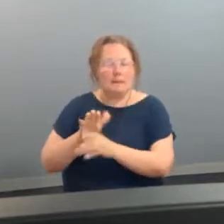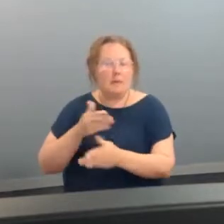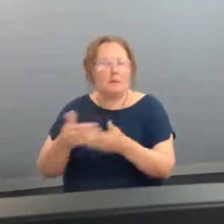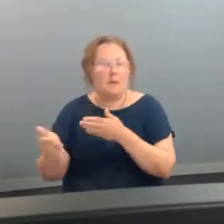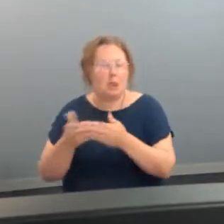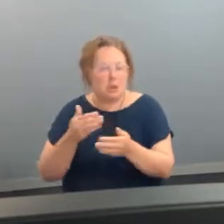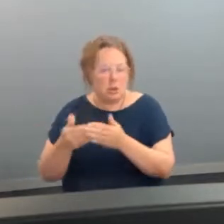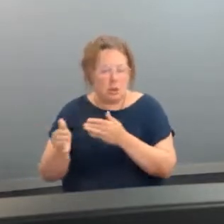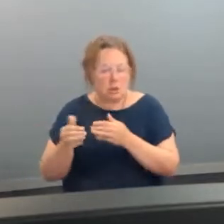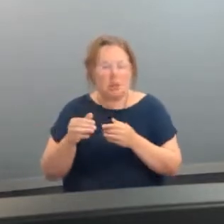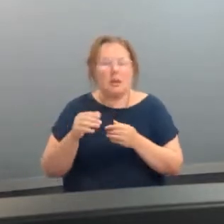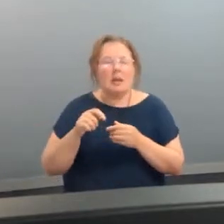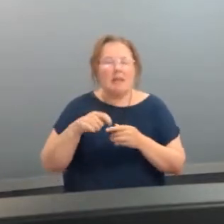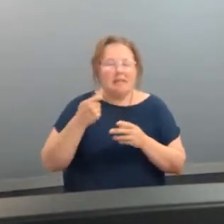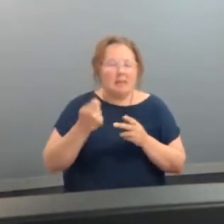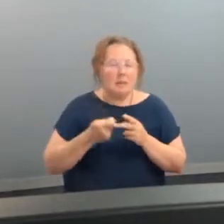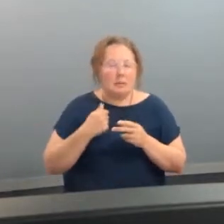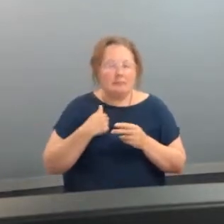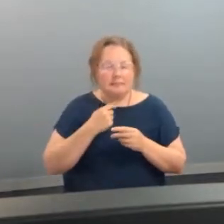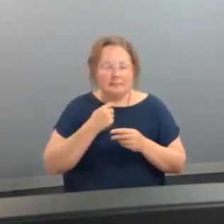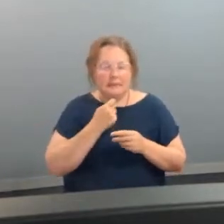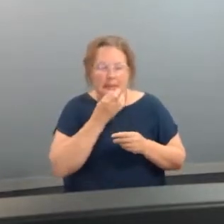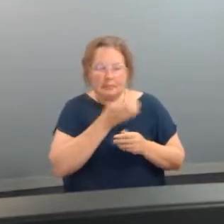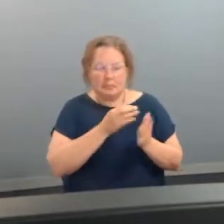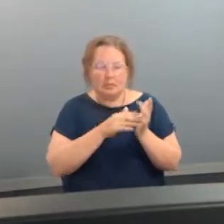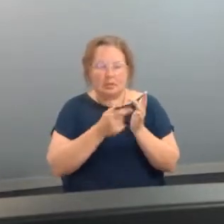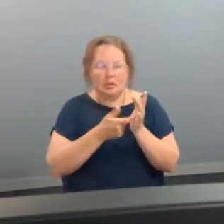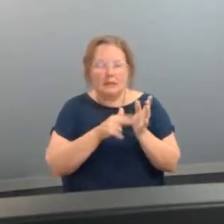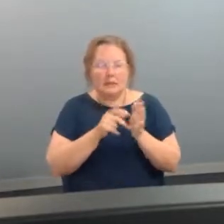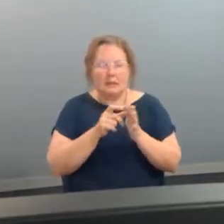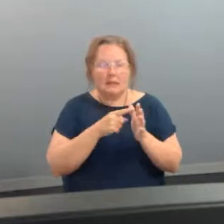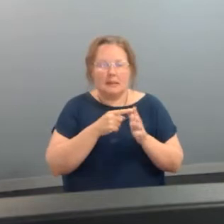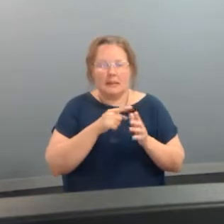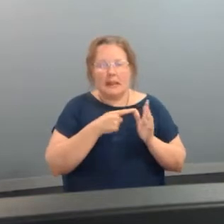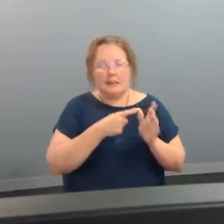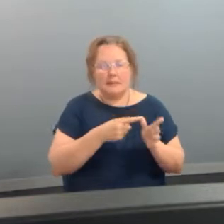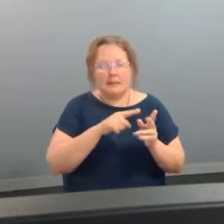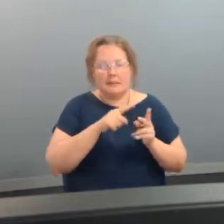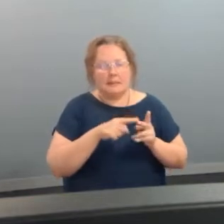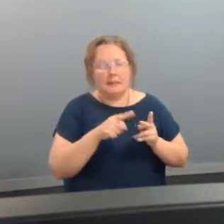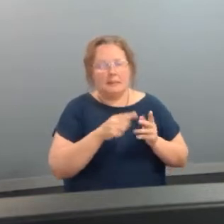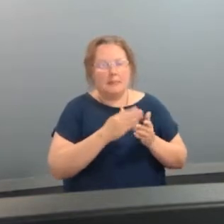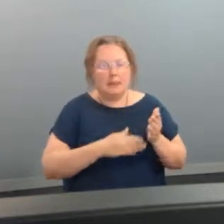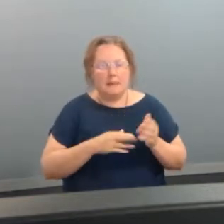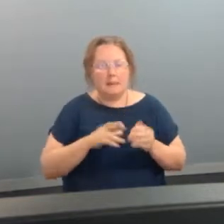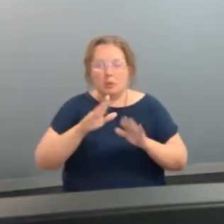» I'll perhaps talk around the self-manager one, and then